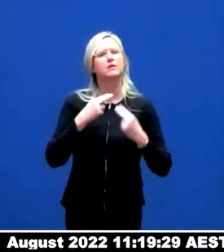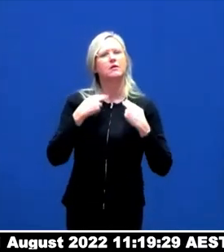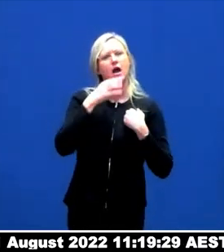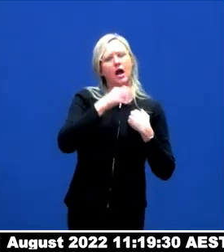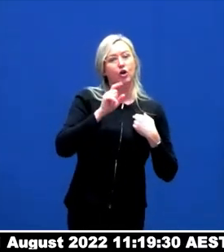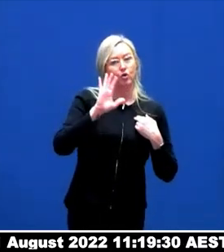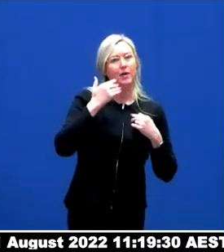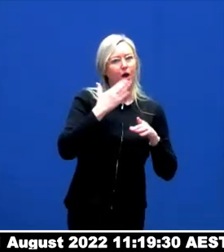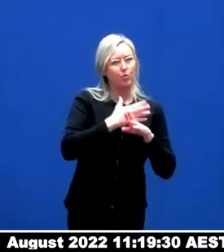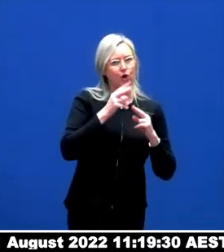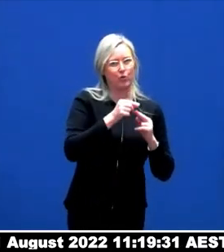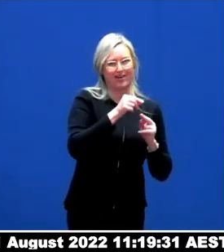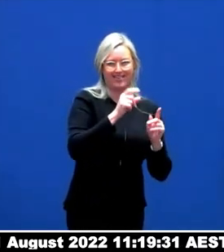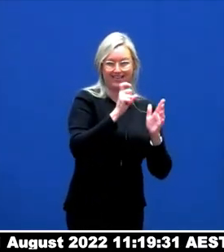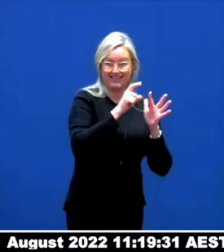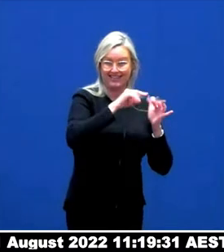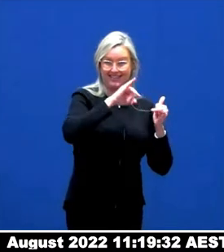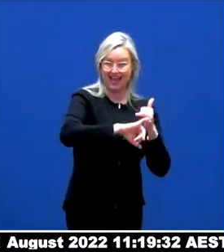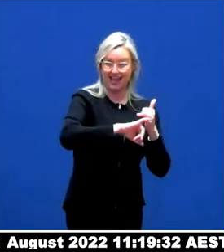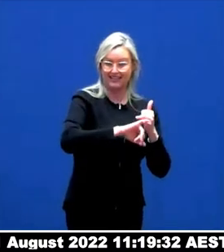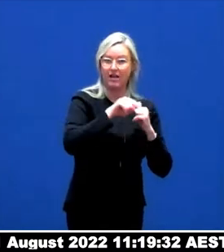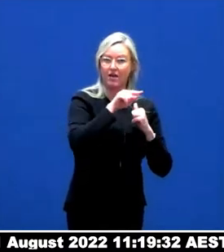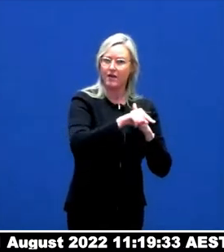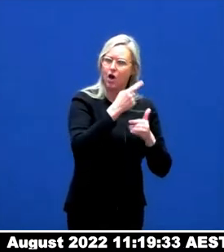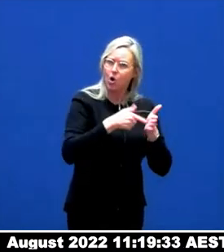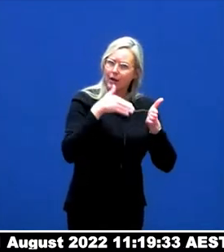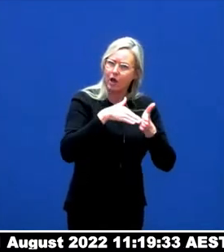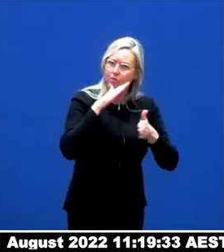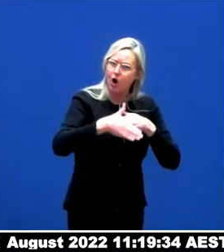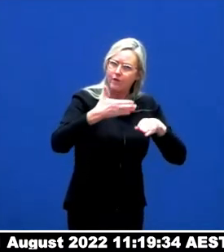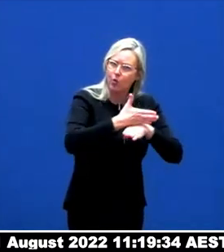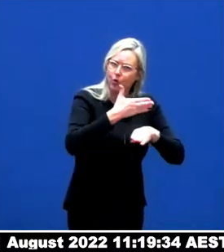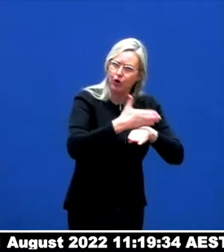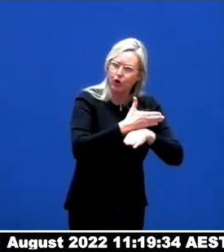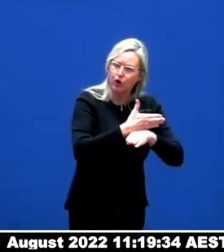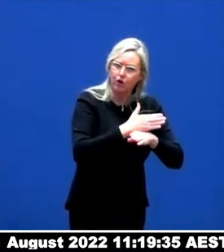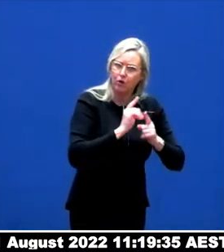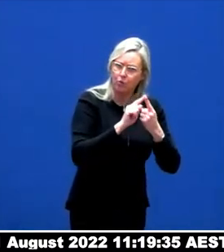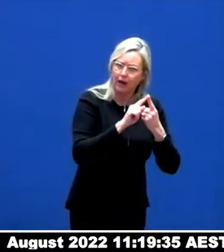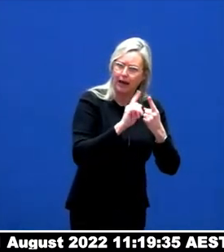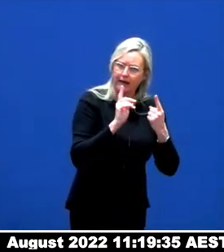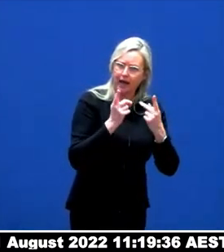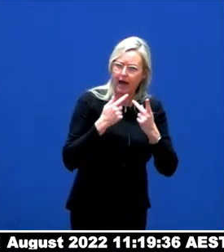DES provider. MS EASTMAN: - they would have been looking at your employment options, not the rest of your life? They sort of - yeah.